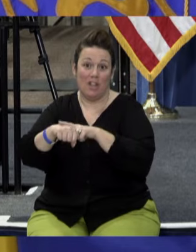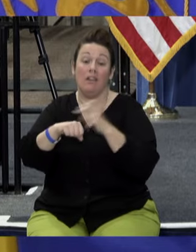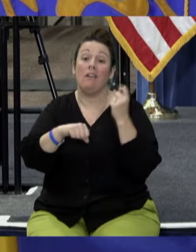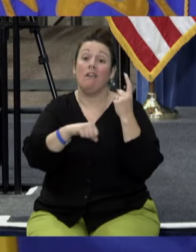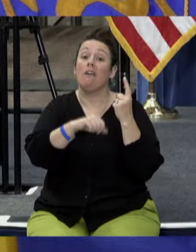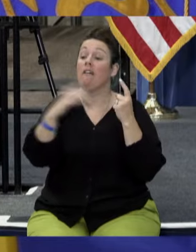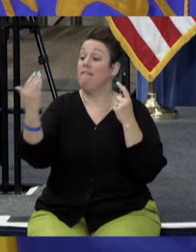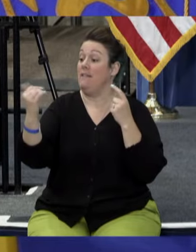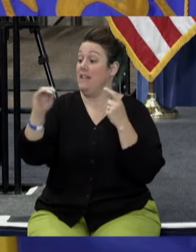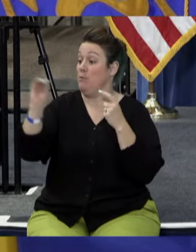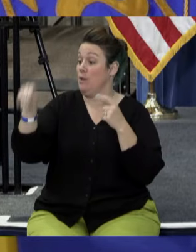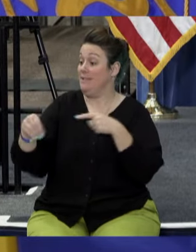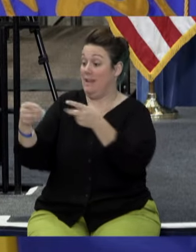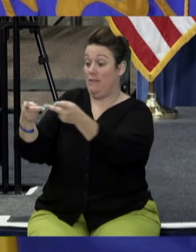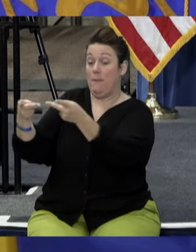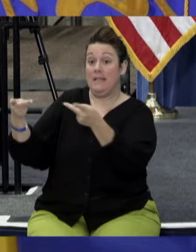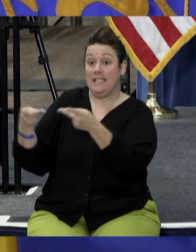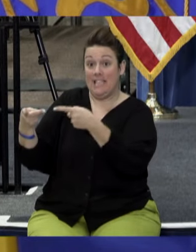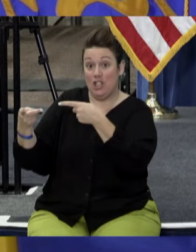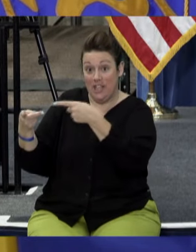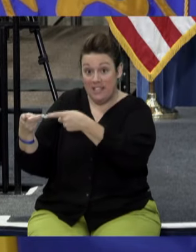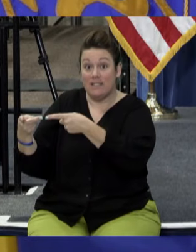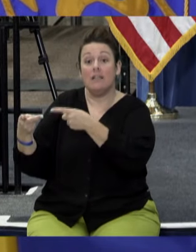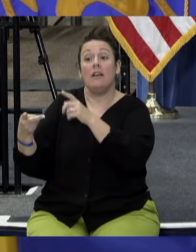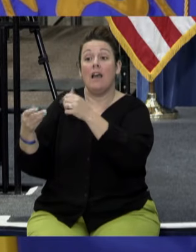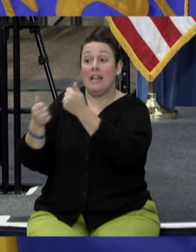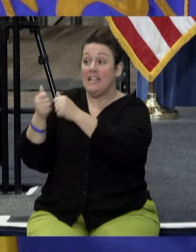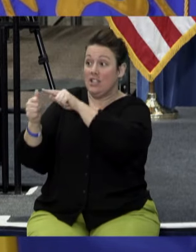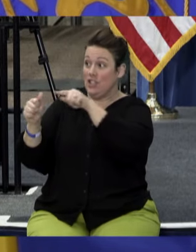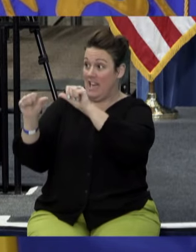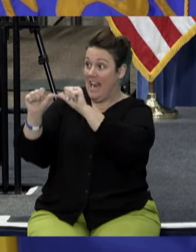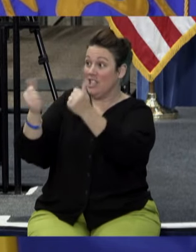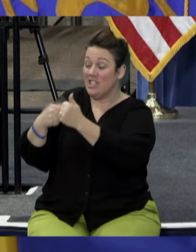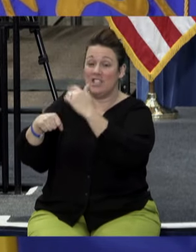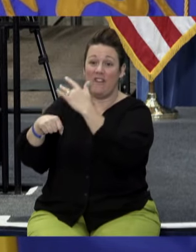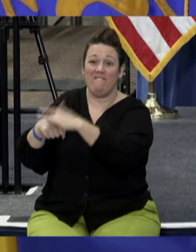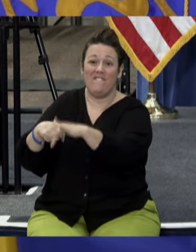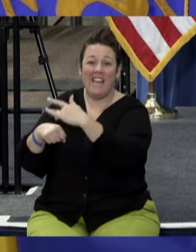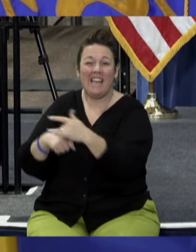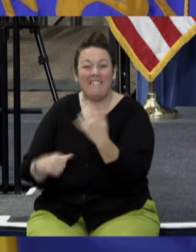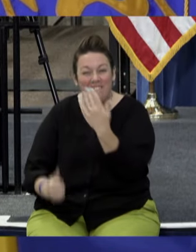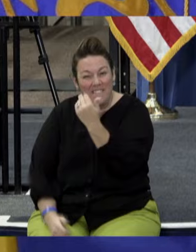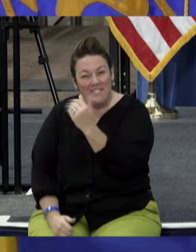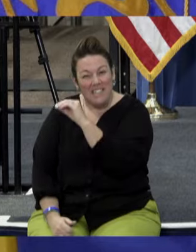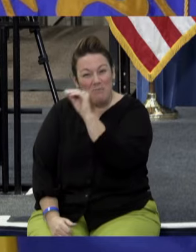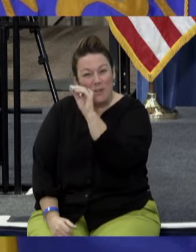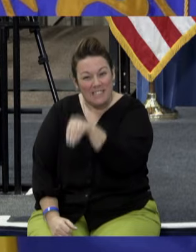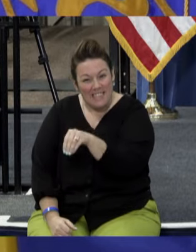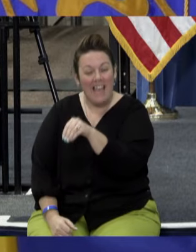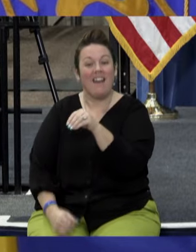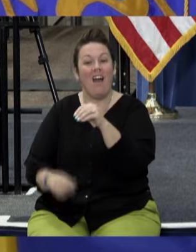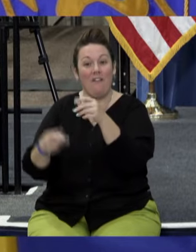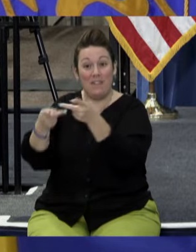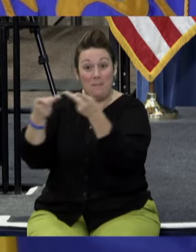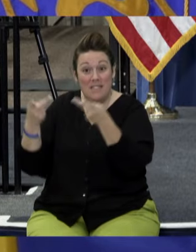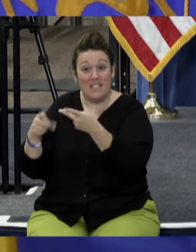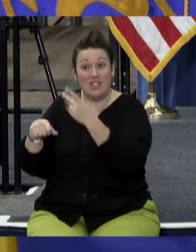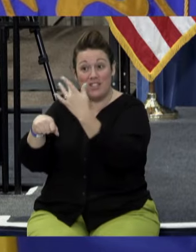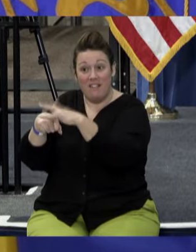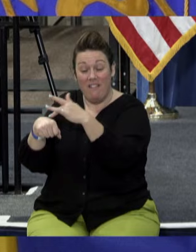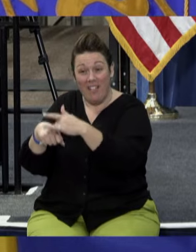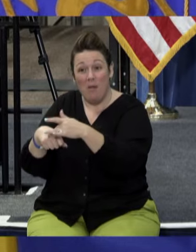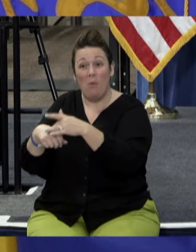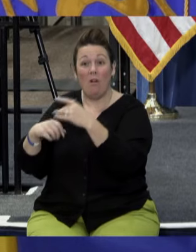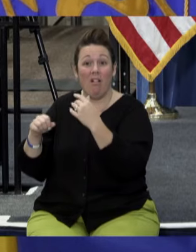support positions at their agencies remain vacant. Fifteen percent of the positions remain vacant.